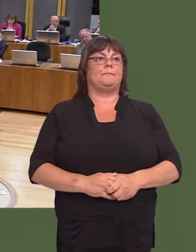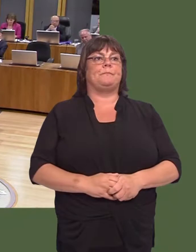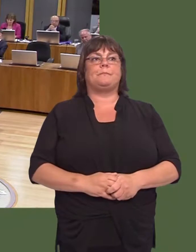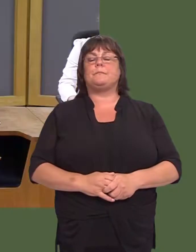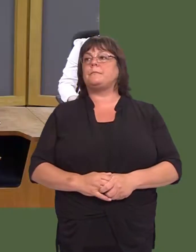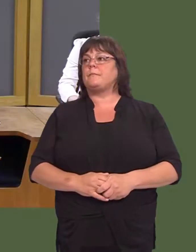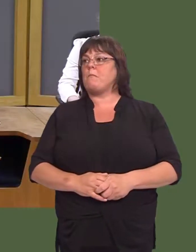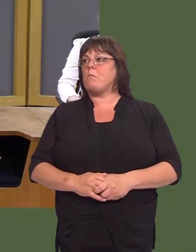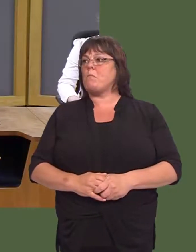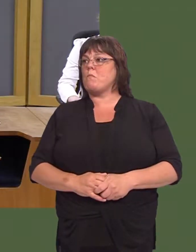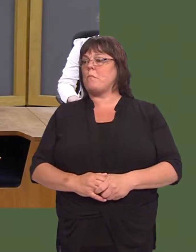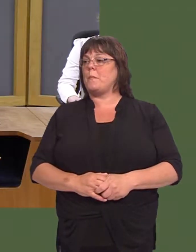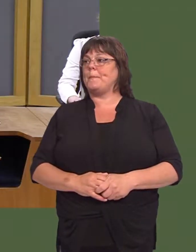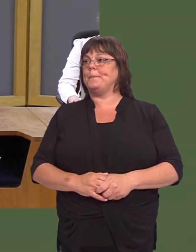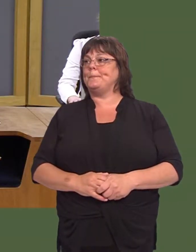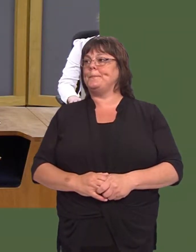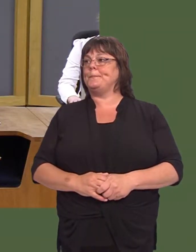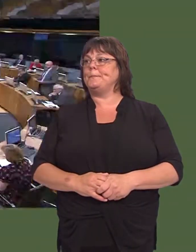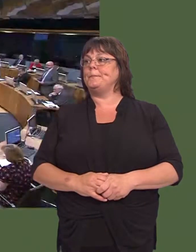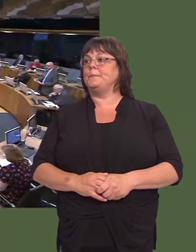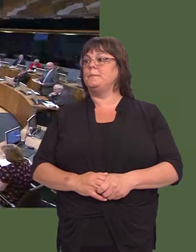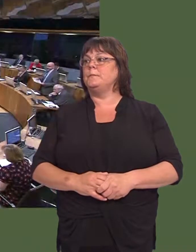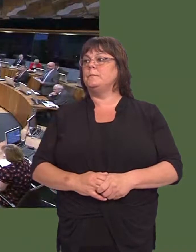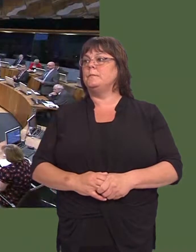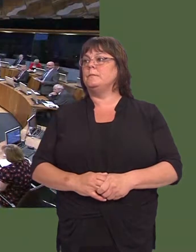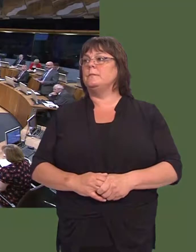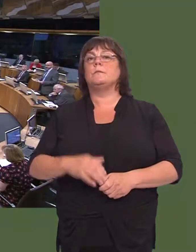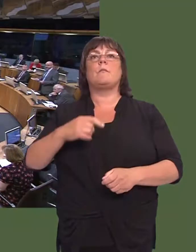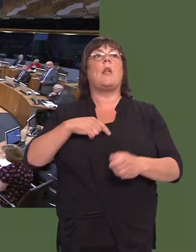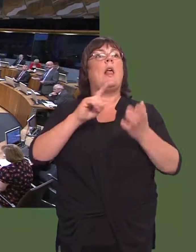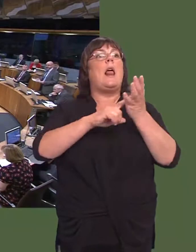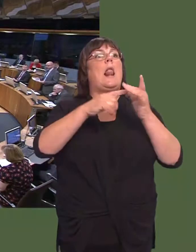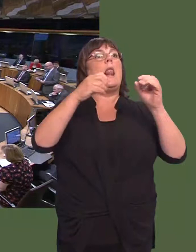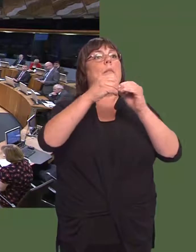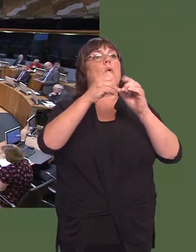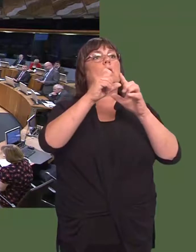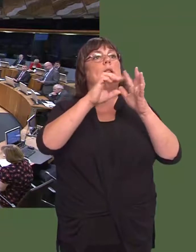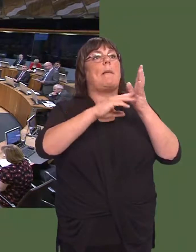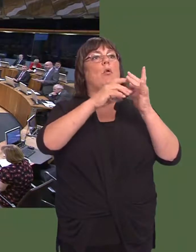Simon Thomas: Well, according to the leaflet I received from the Liberal Democrats on Monday